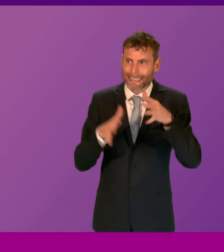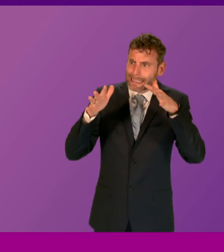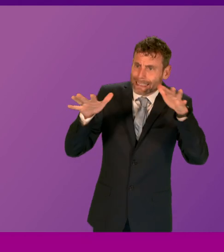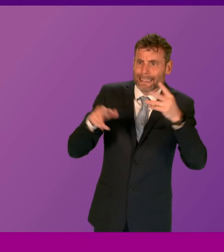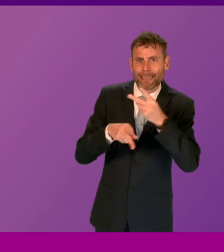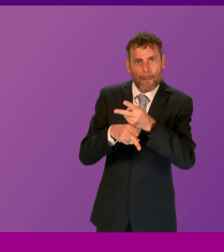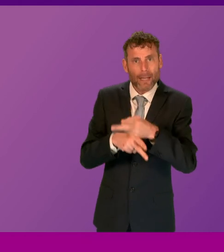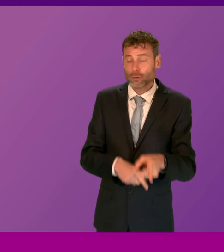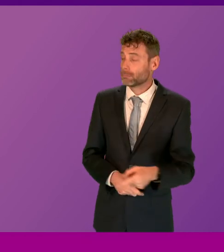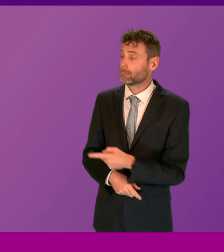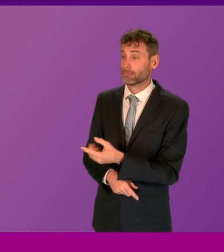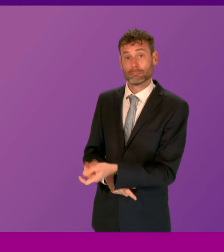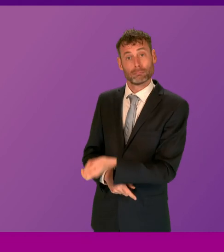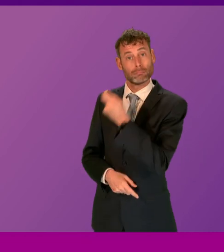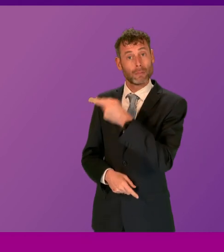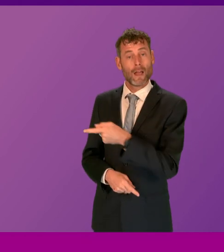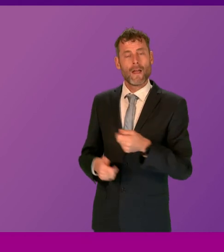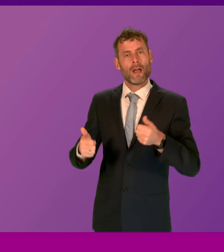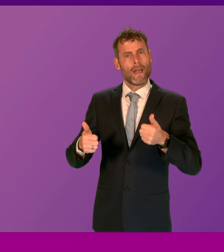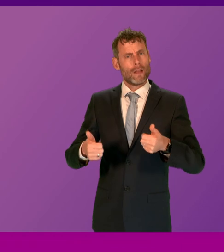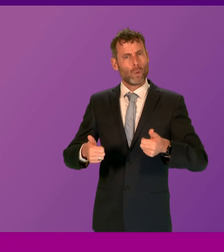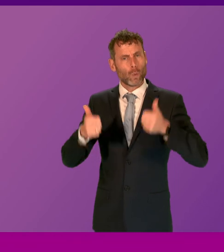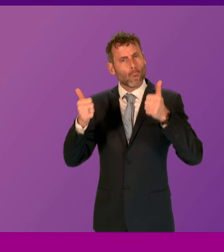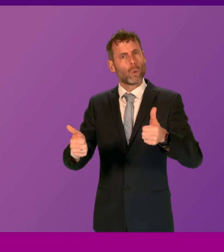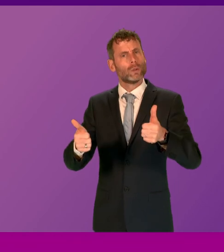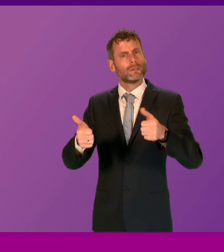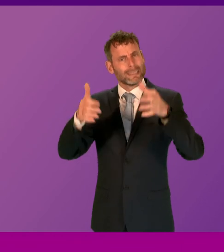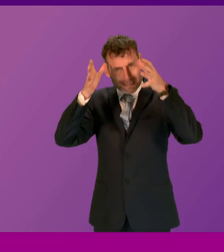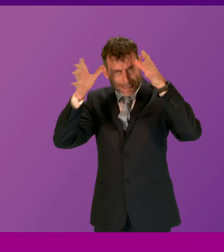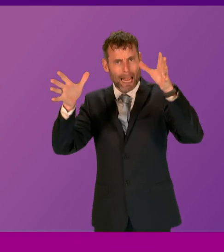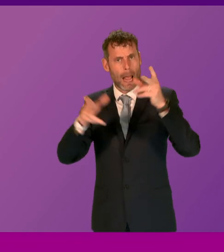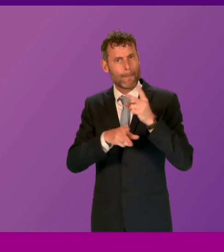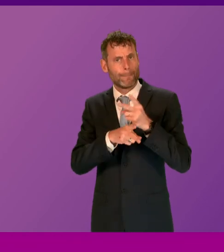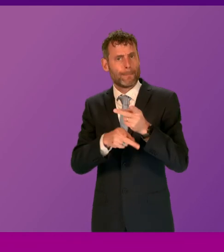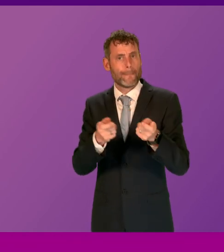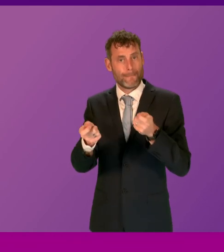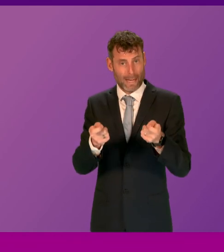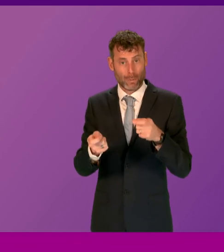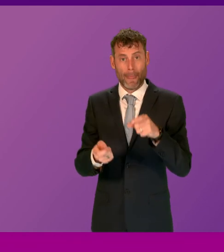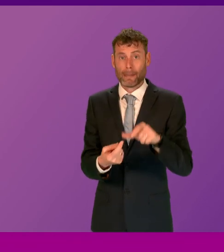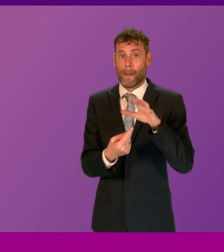We know that effective deer management can help to tackle the twin climate and biodiversity crises.